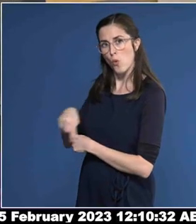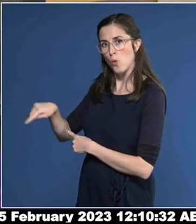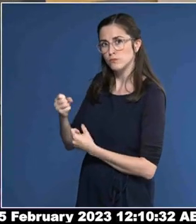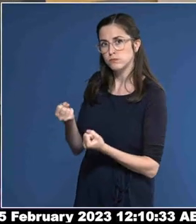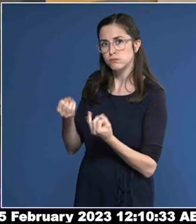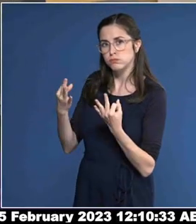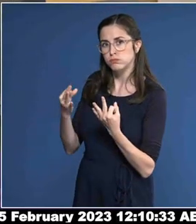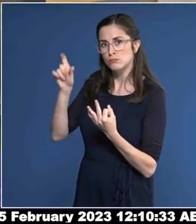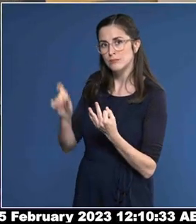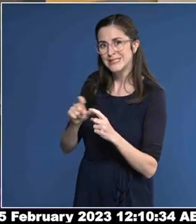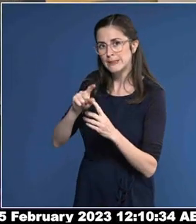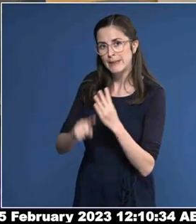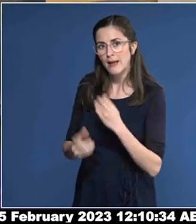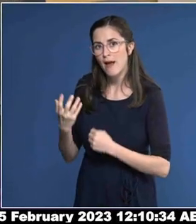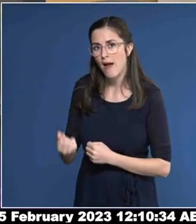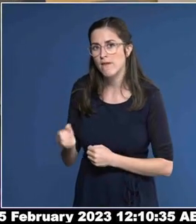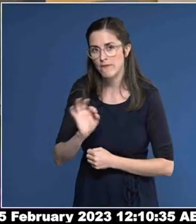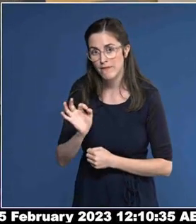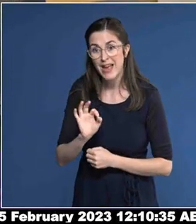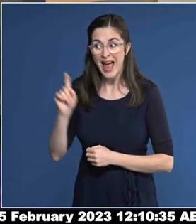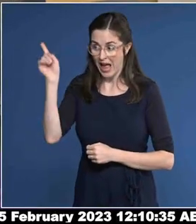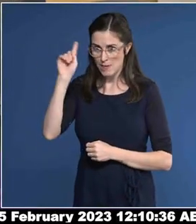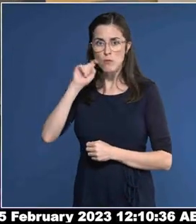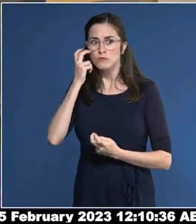and Afford is actively recruiting a board member with disability.